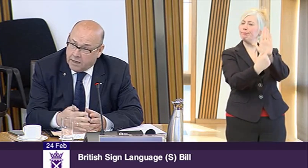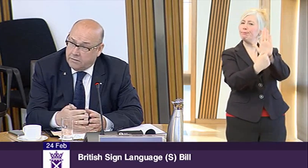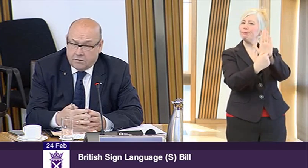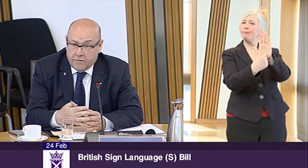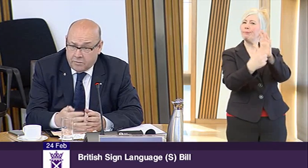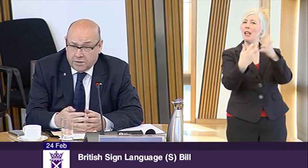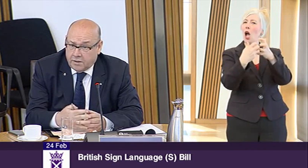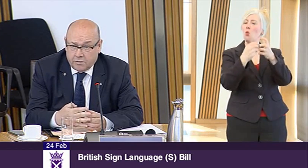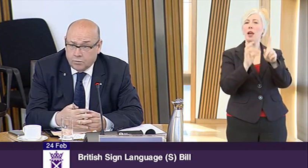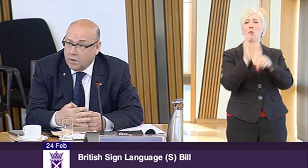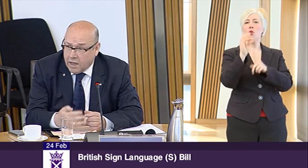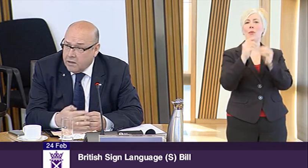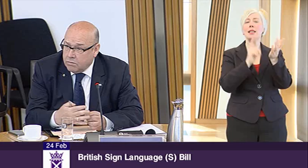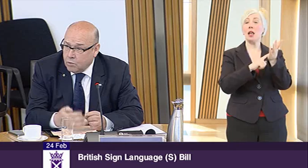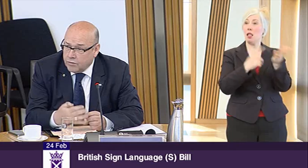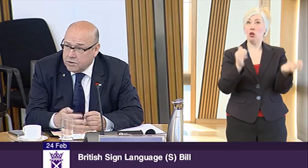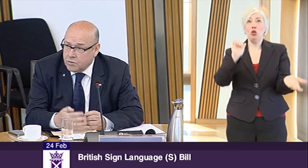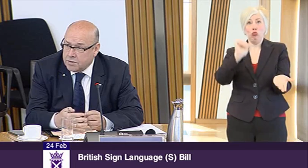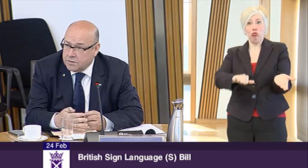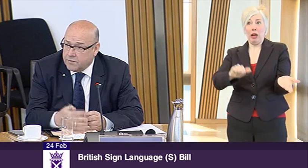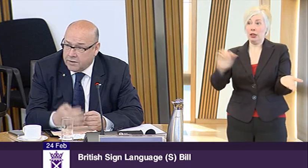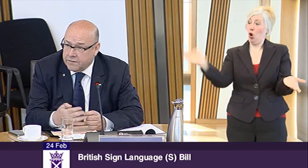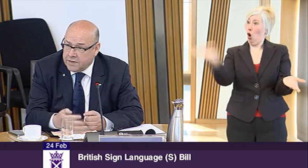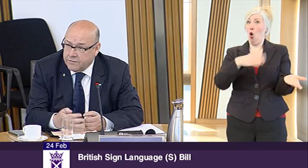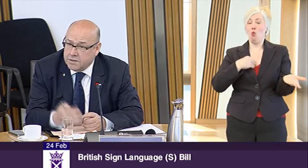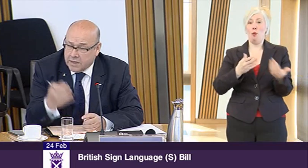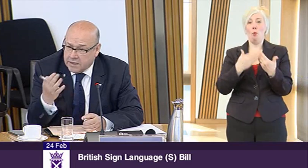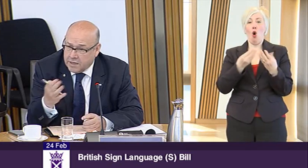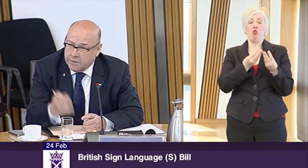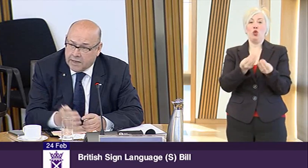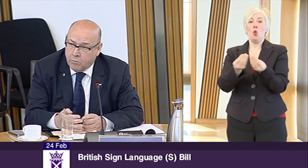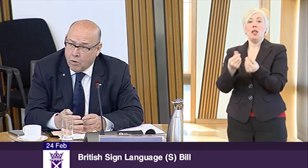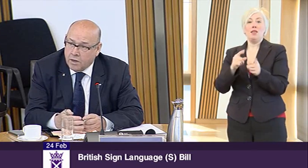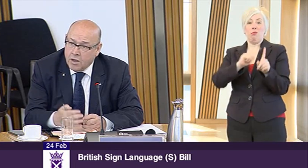with BSL. Mr Nicol is right that everybody would like more resources for different services: